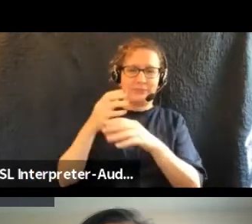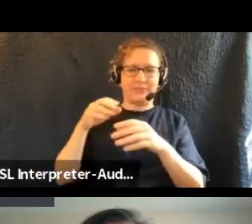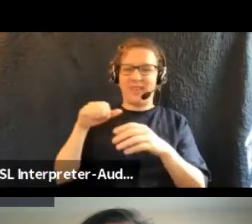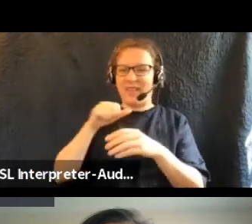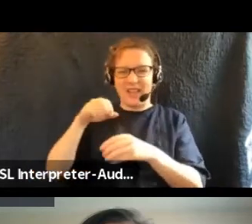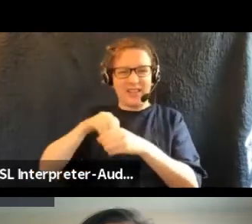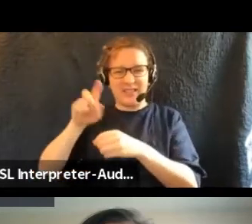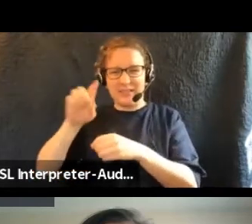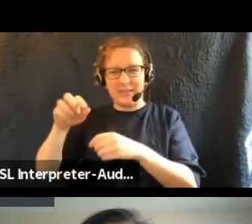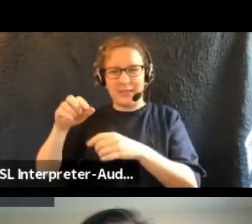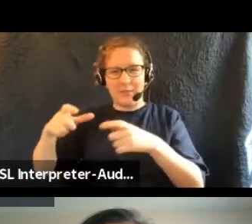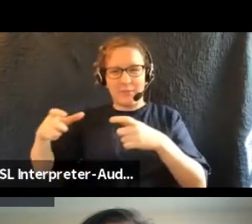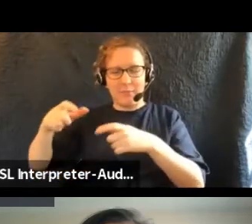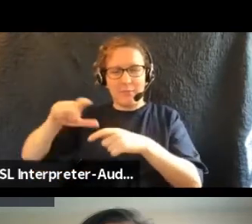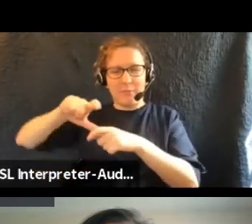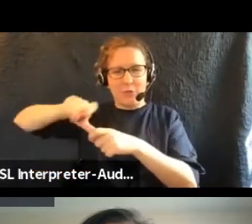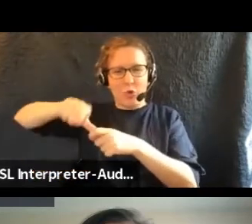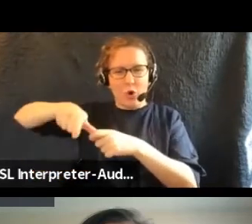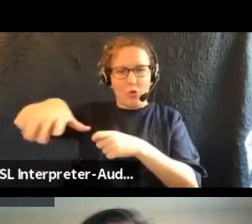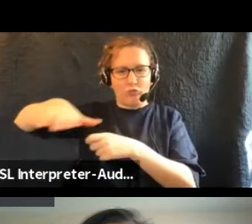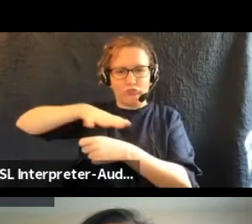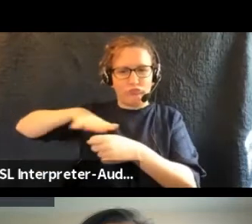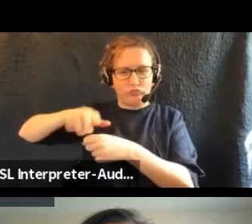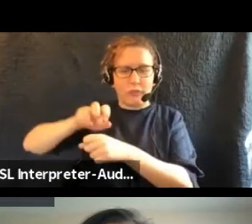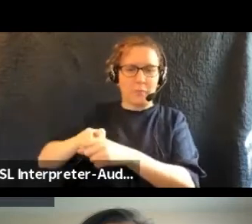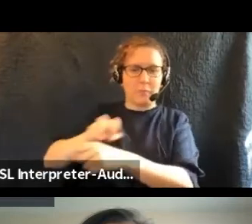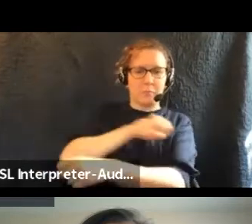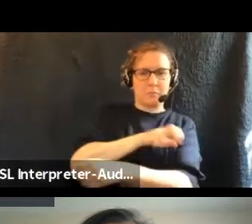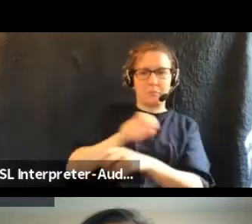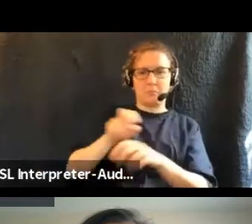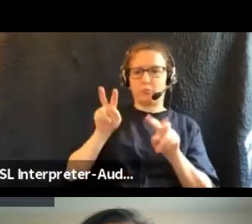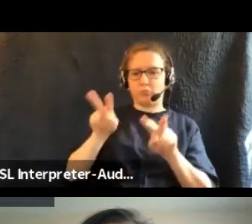My first role was with the Office of eDiplomacy.